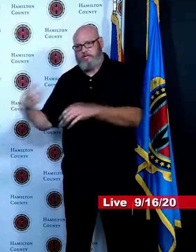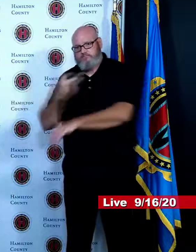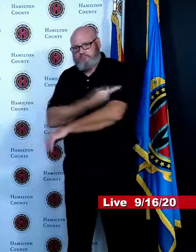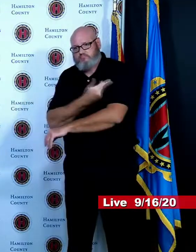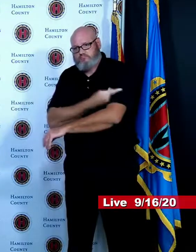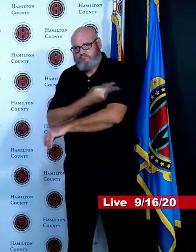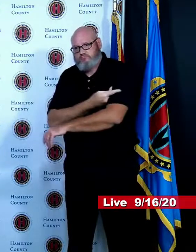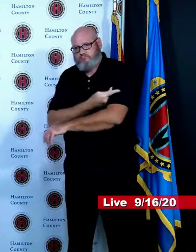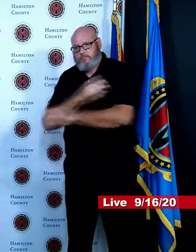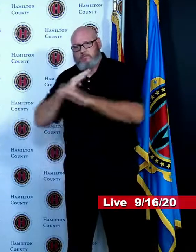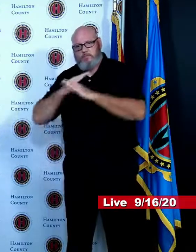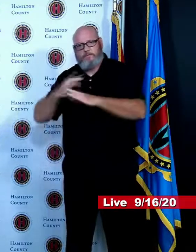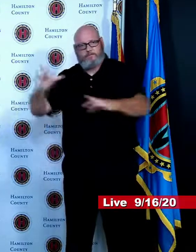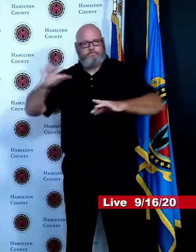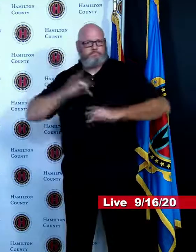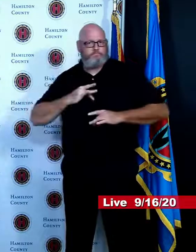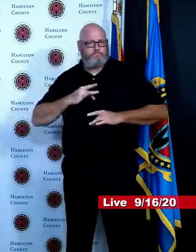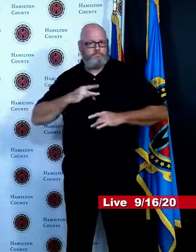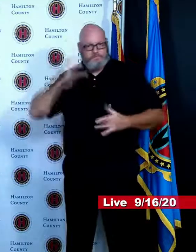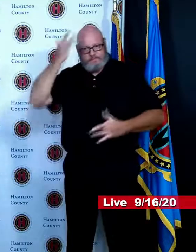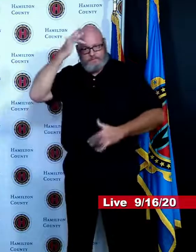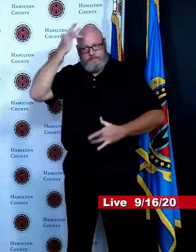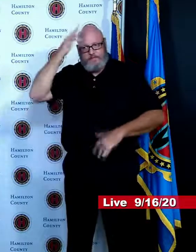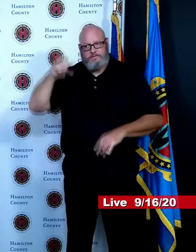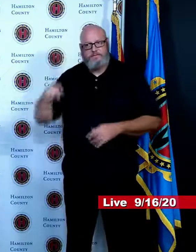that could suggest 70 80 90 percent it's hard to know